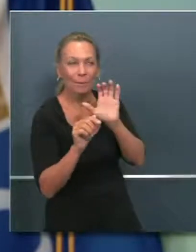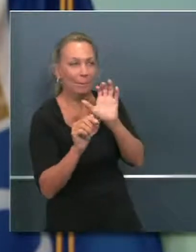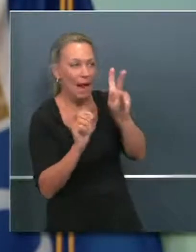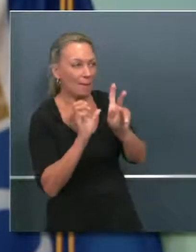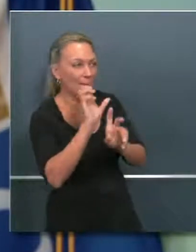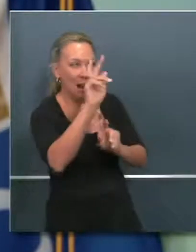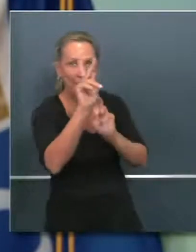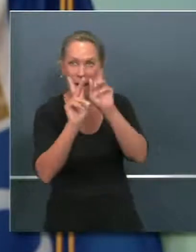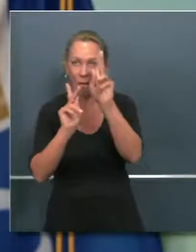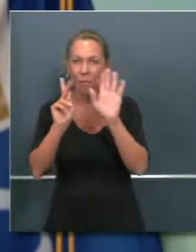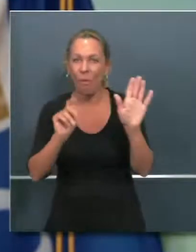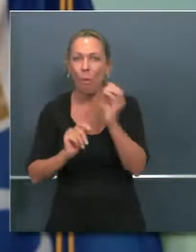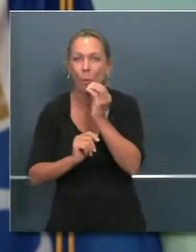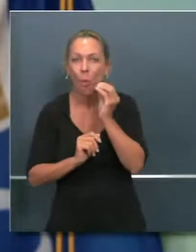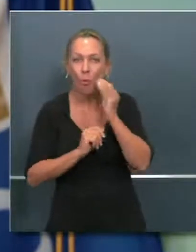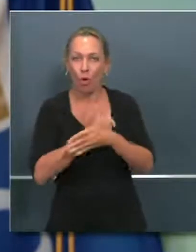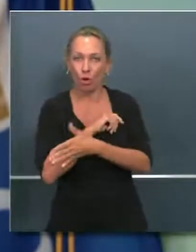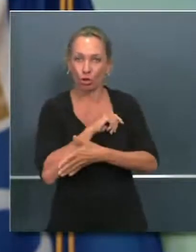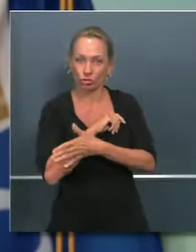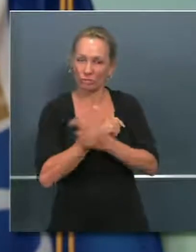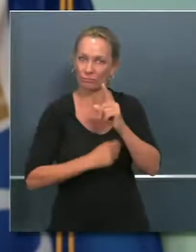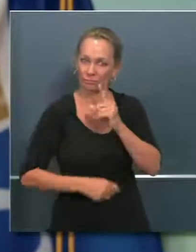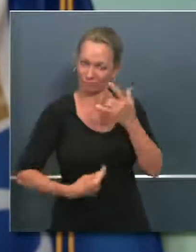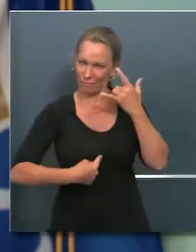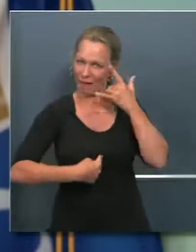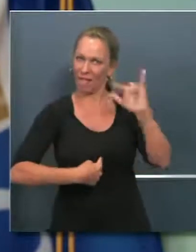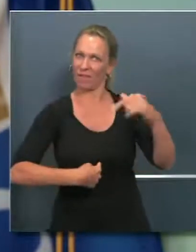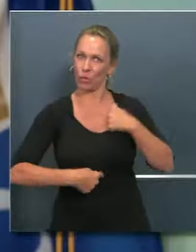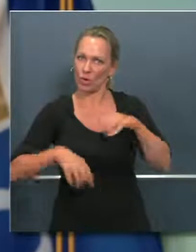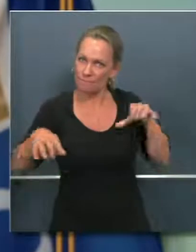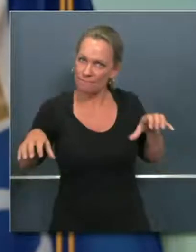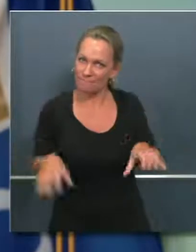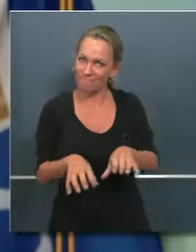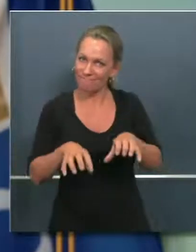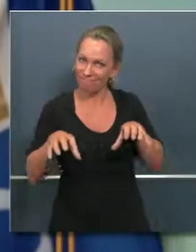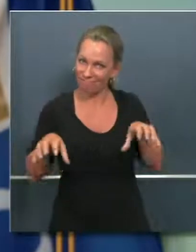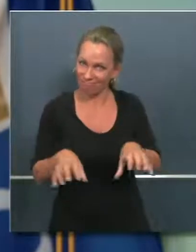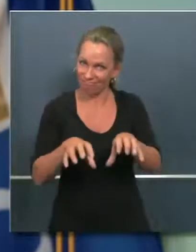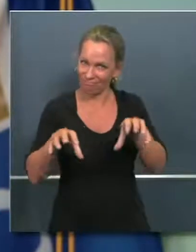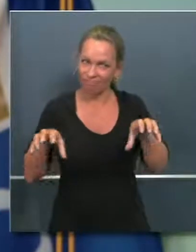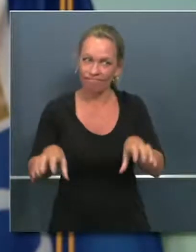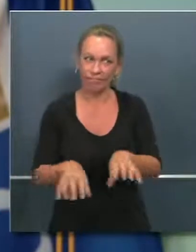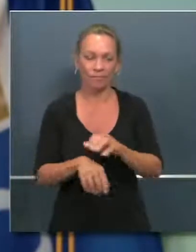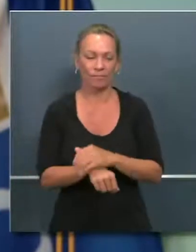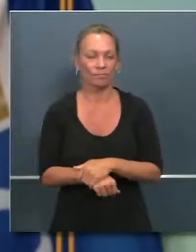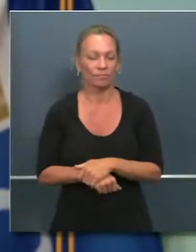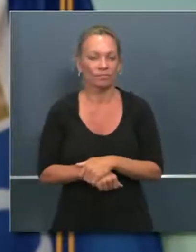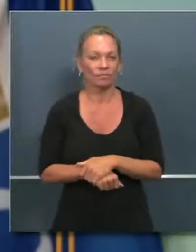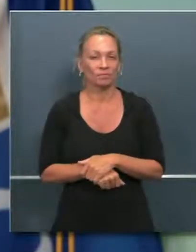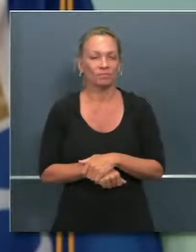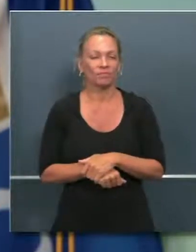meet this virus head-on also began the process of protocols and procedures for addressing the